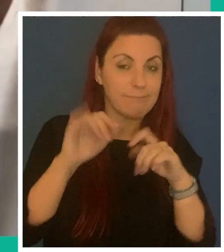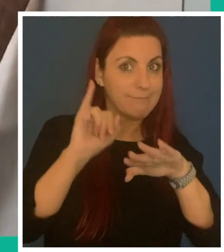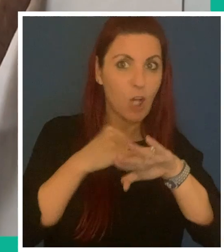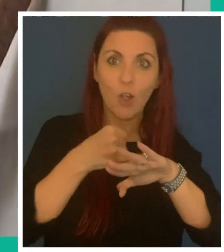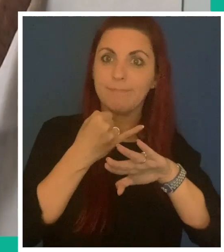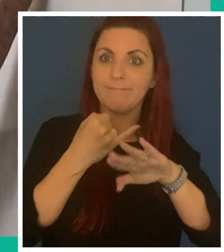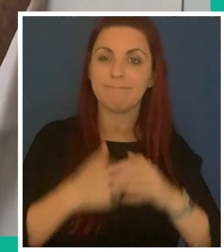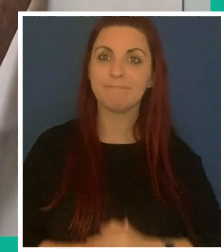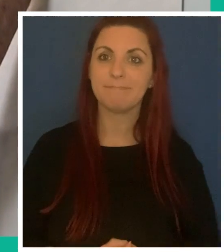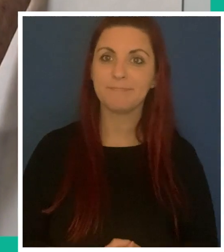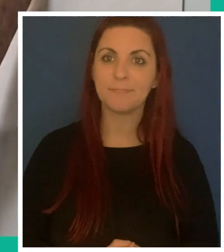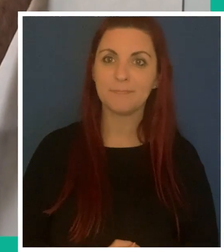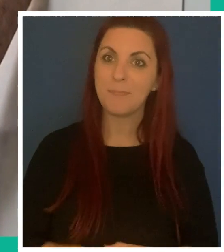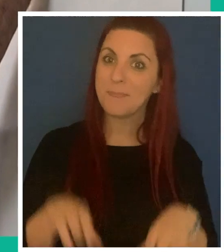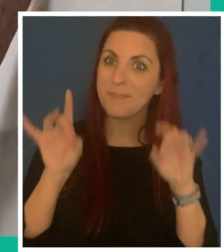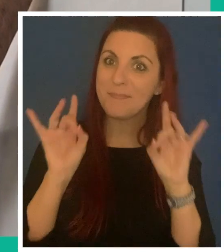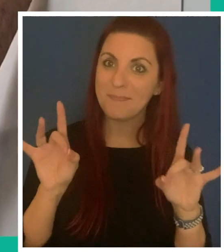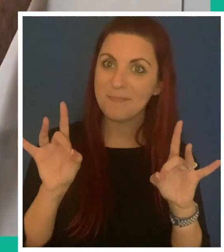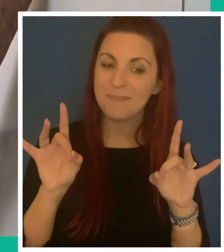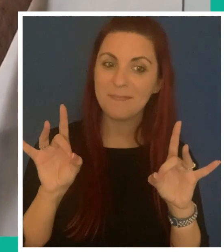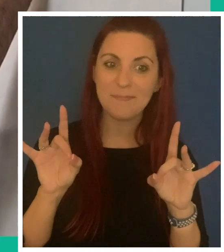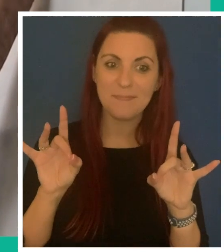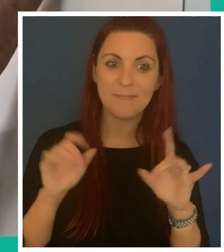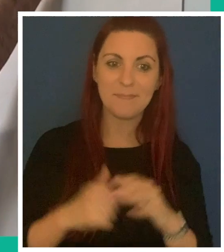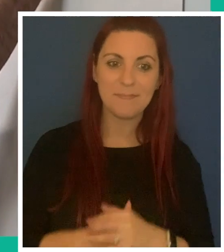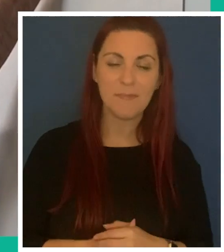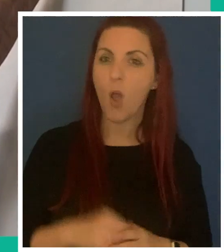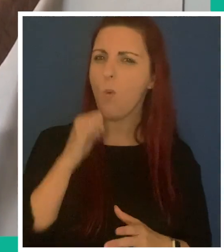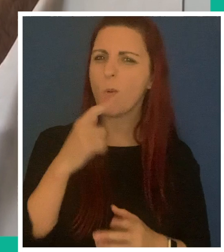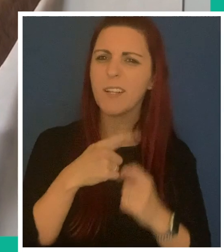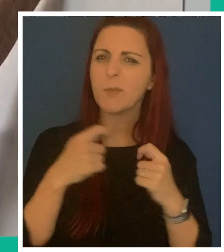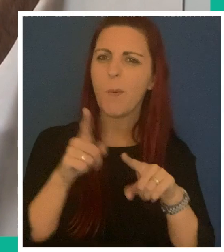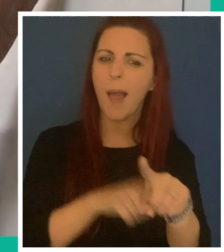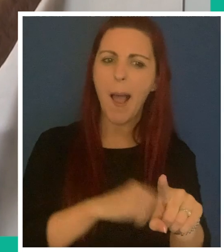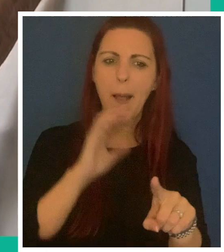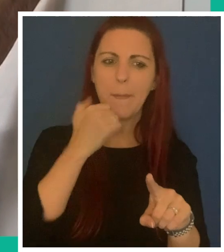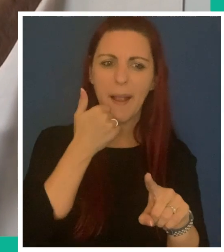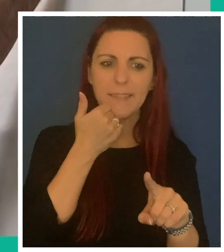Okay, so colour them in, don't take too long because they are quite small, there we go.